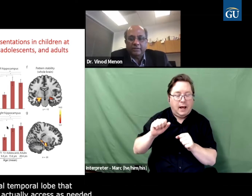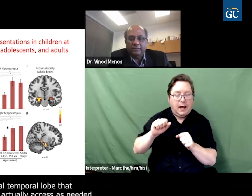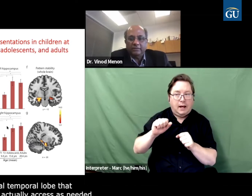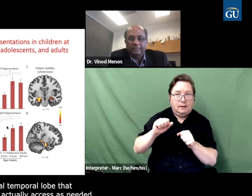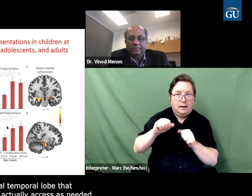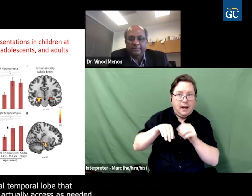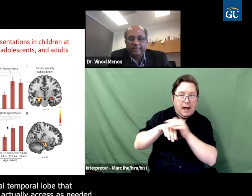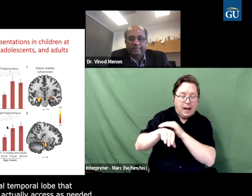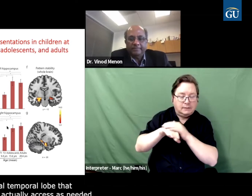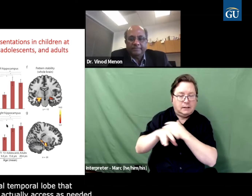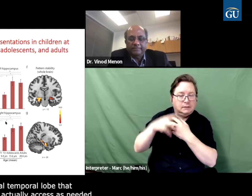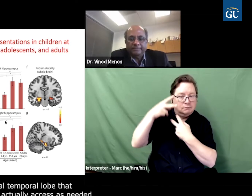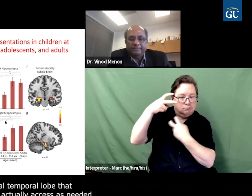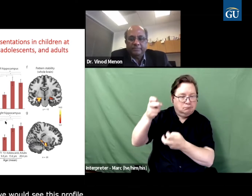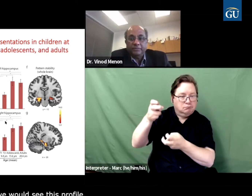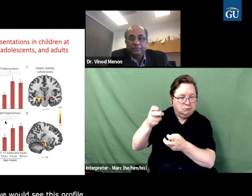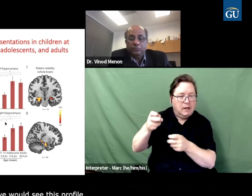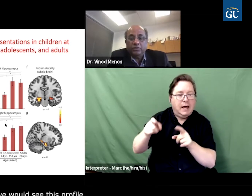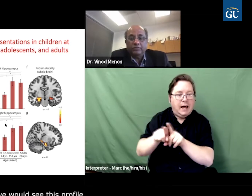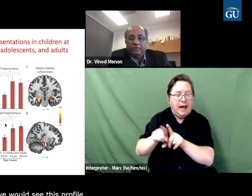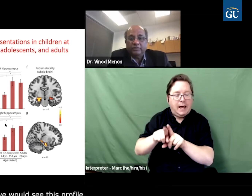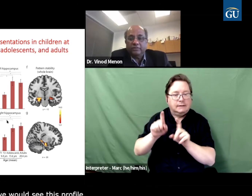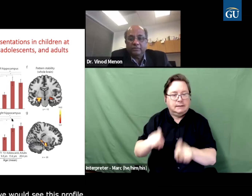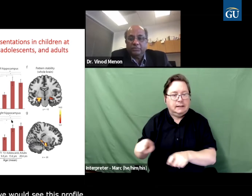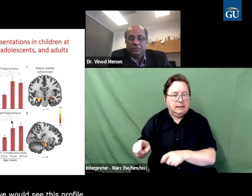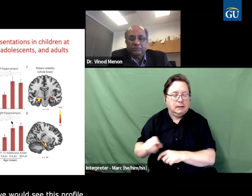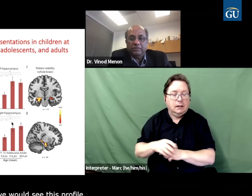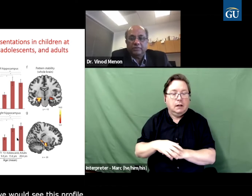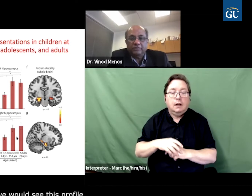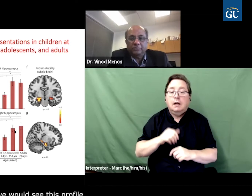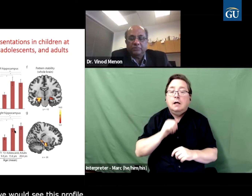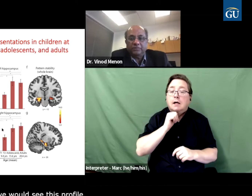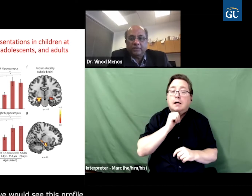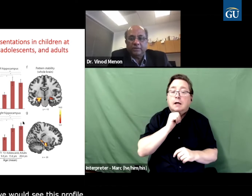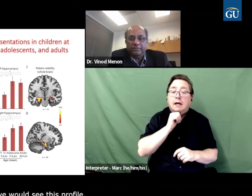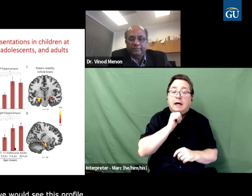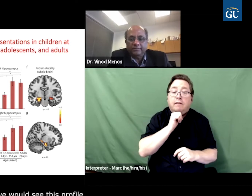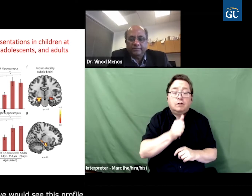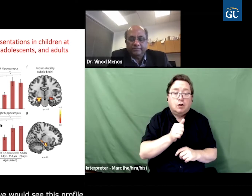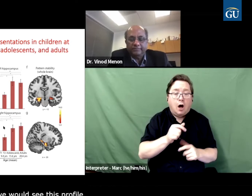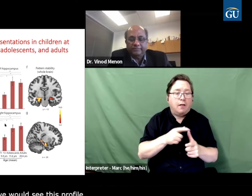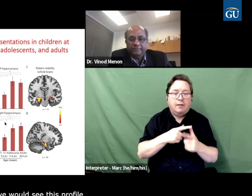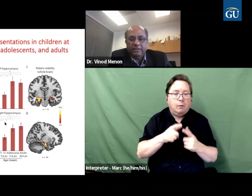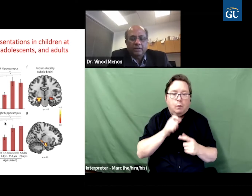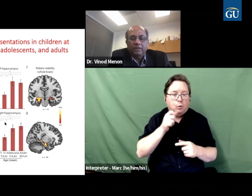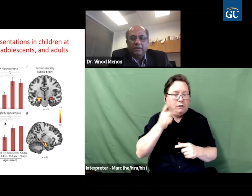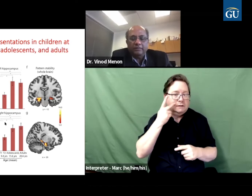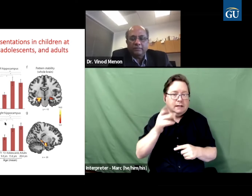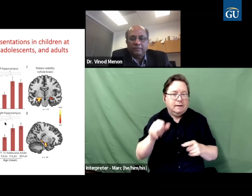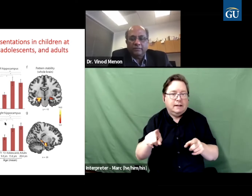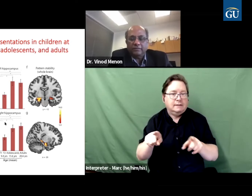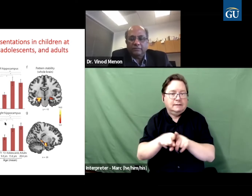access as needed